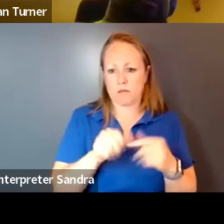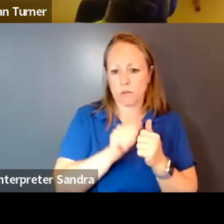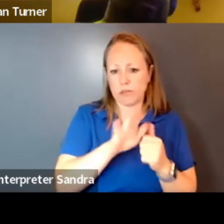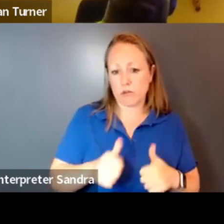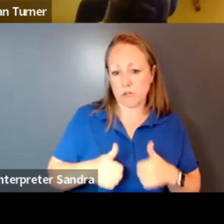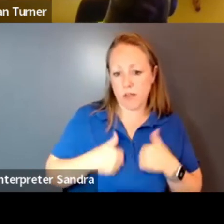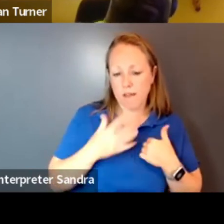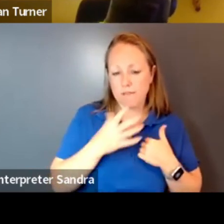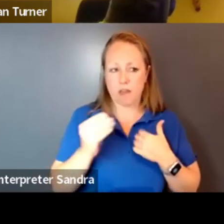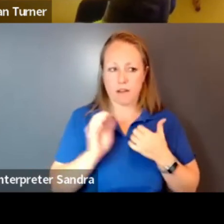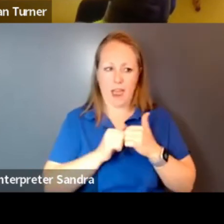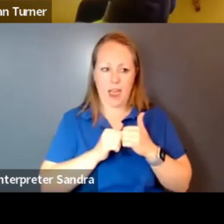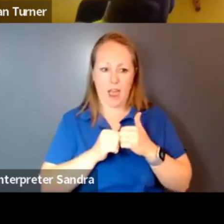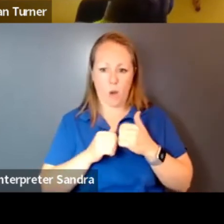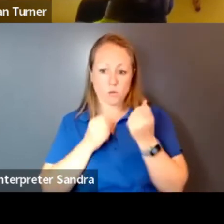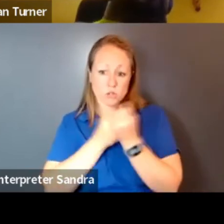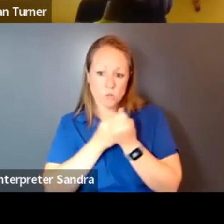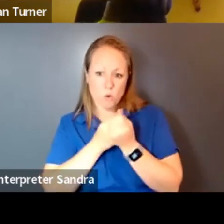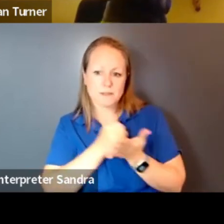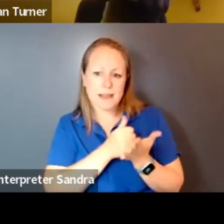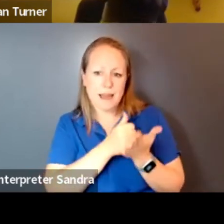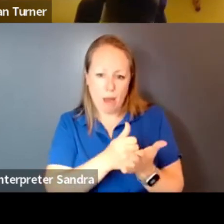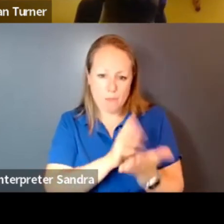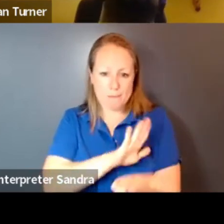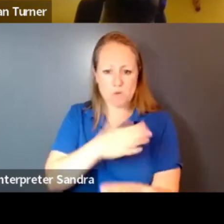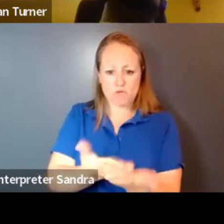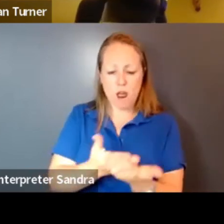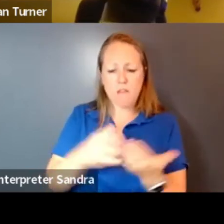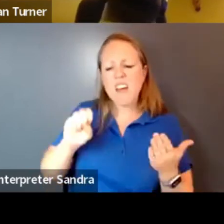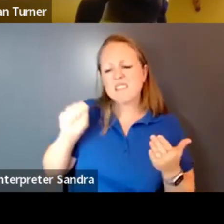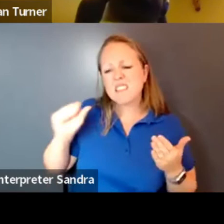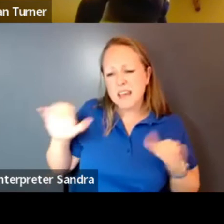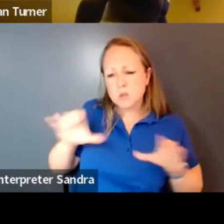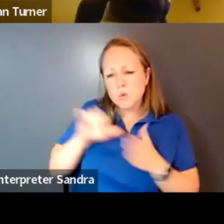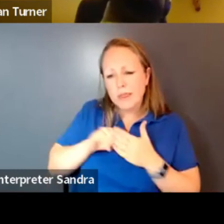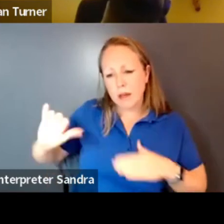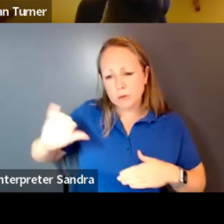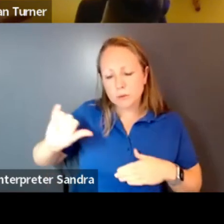supports help them get there, and that just says, do that as well. But I think, especially